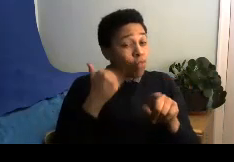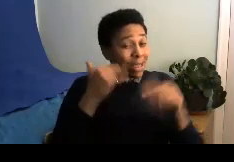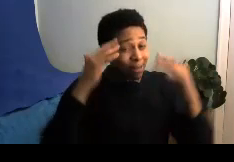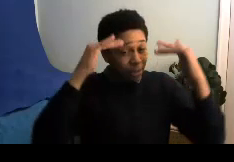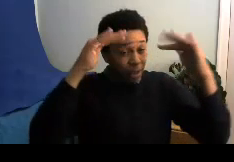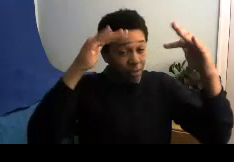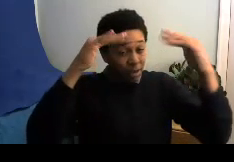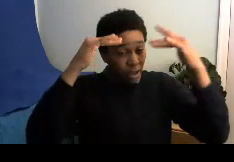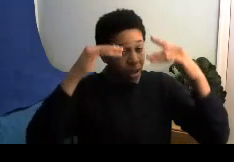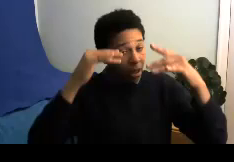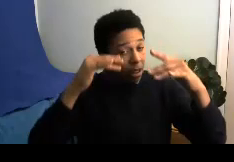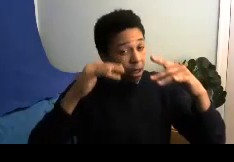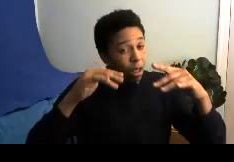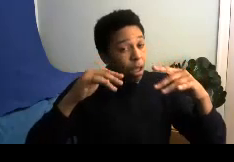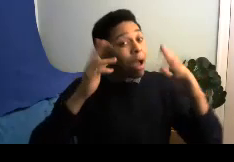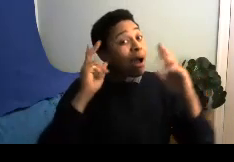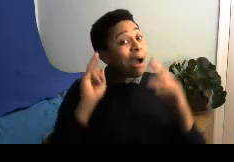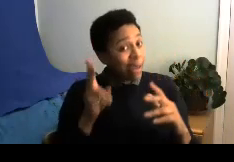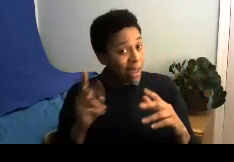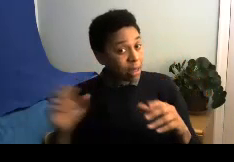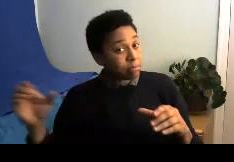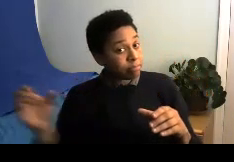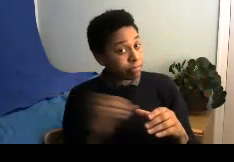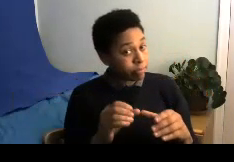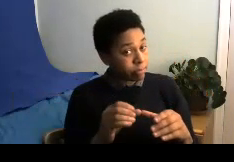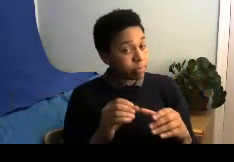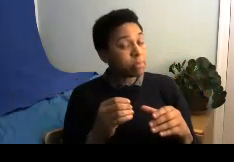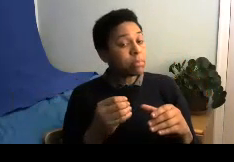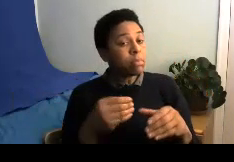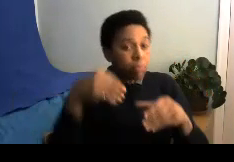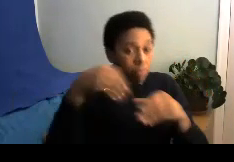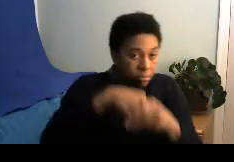back into the headlines. It's very telling, but, you know, the